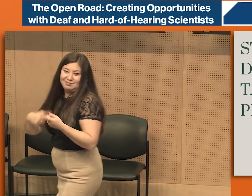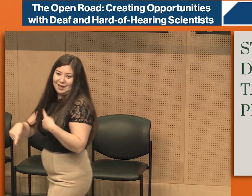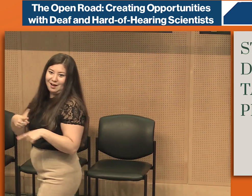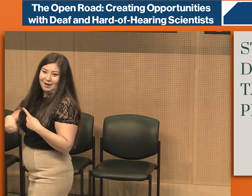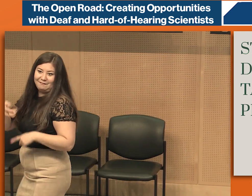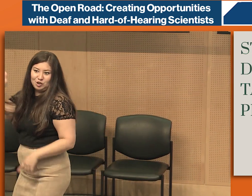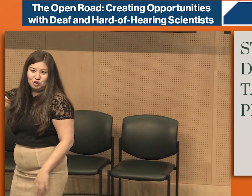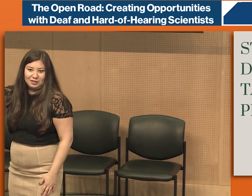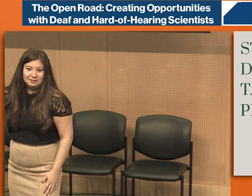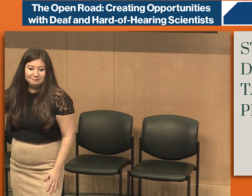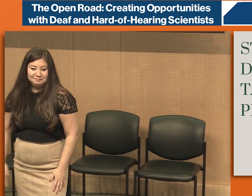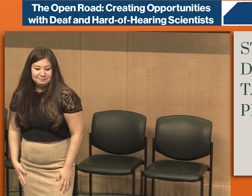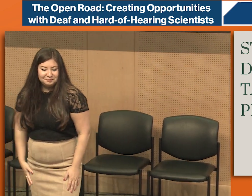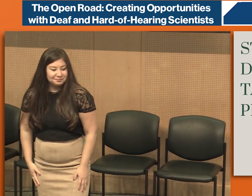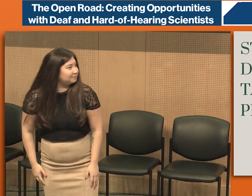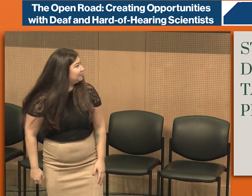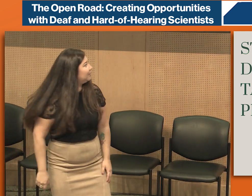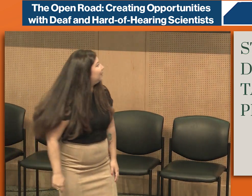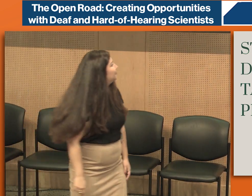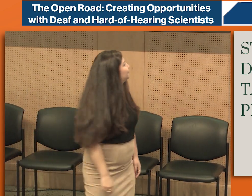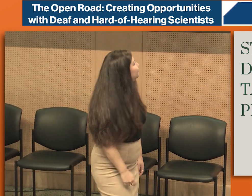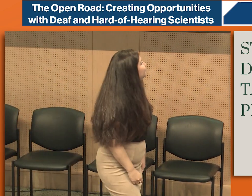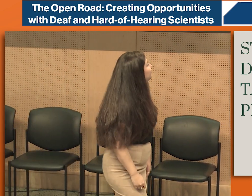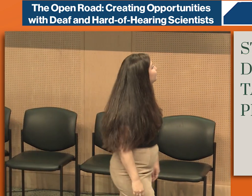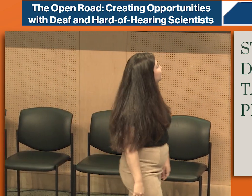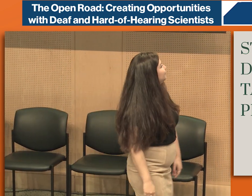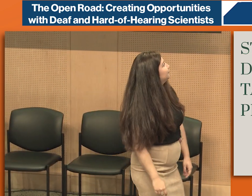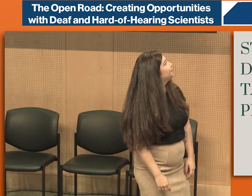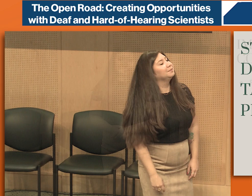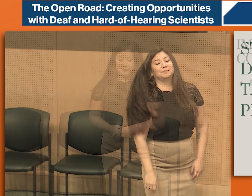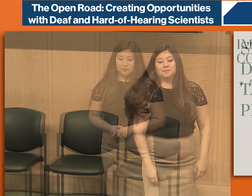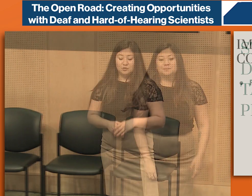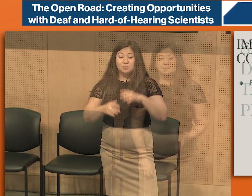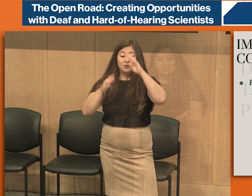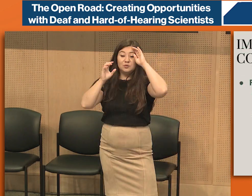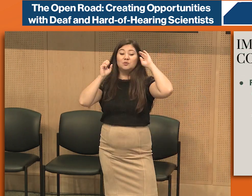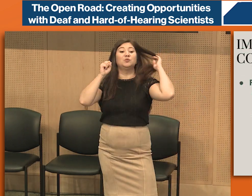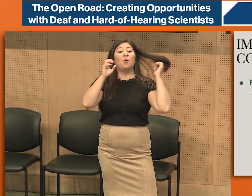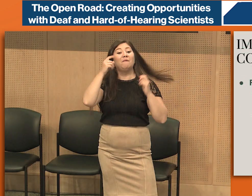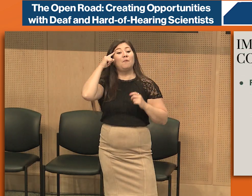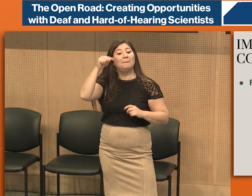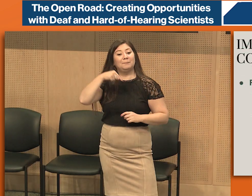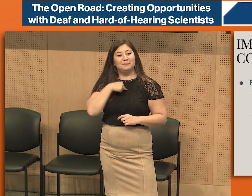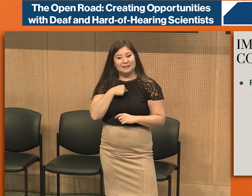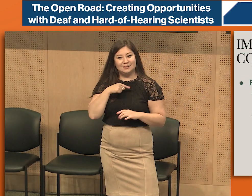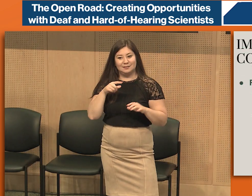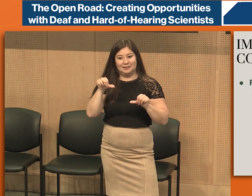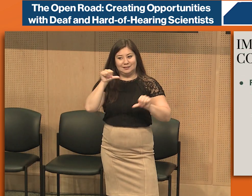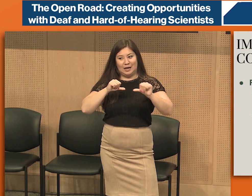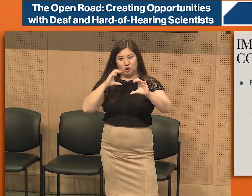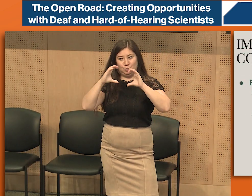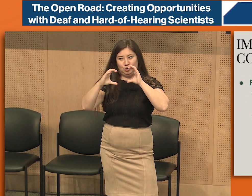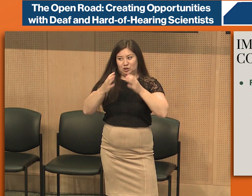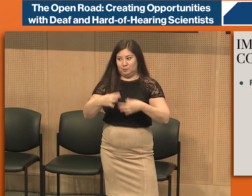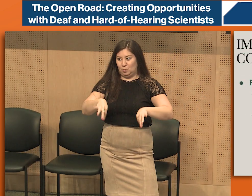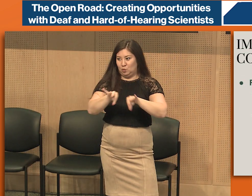Because the sign will evolve from your knowledge and your expression of the language. So, for me, science communication